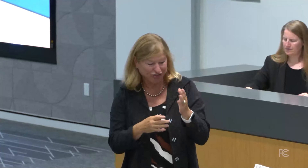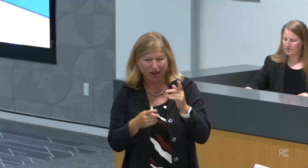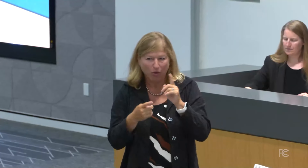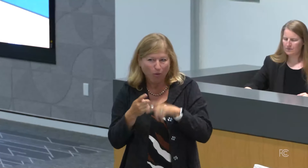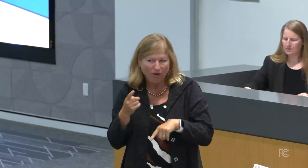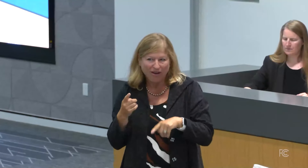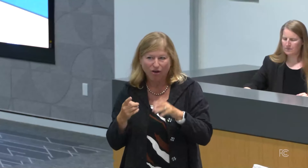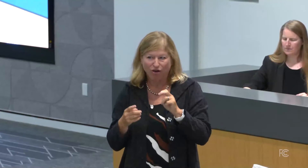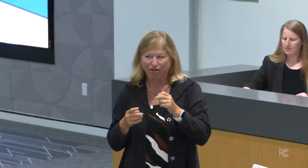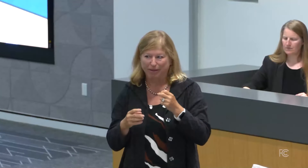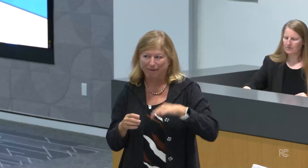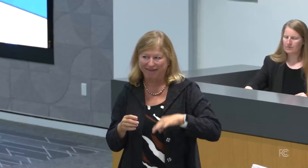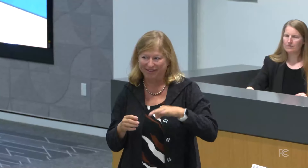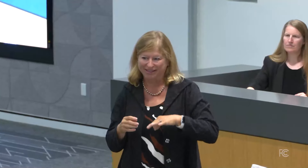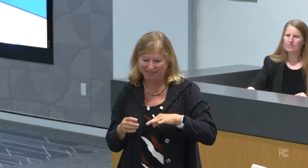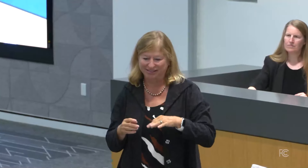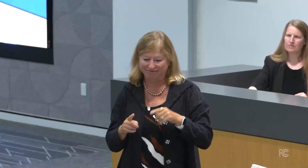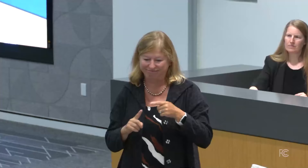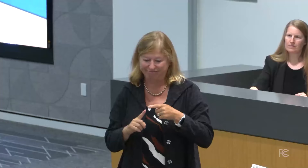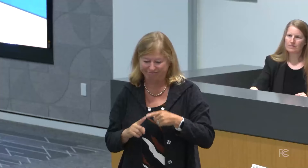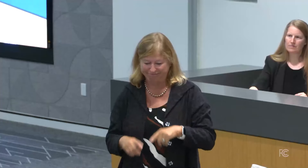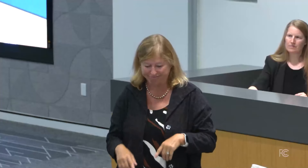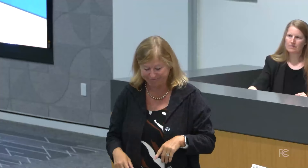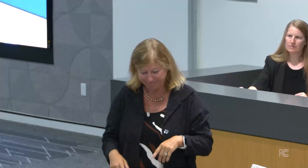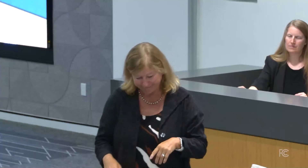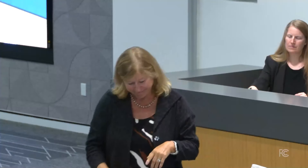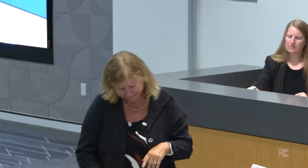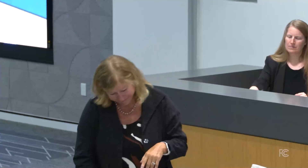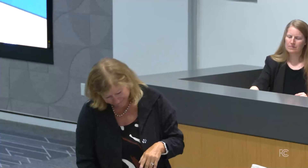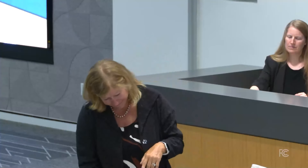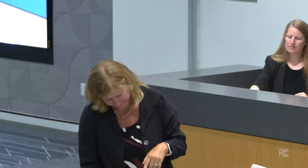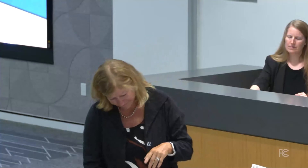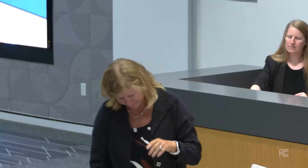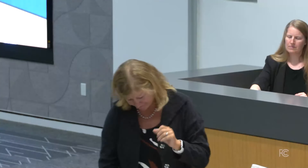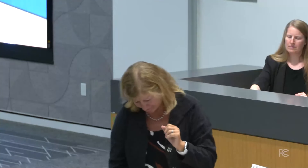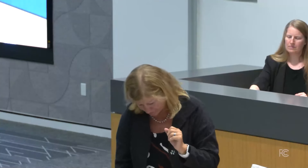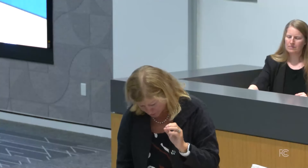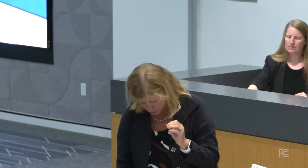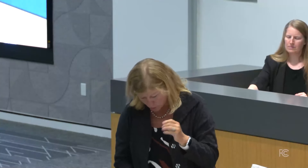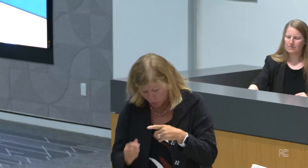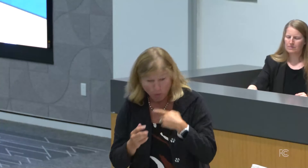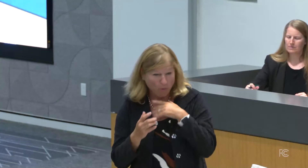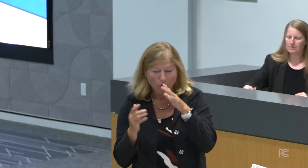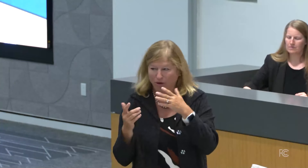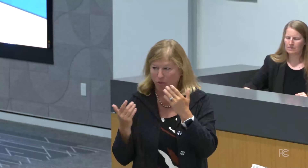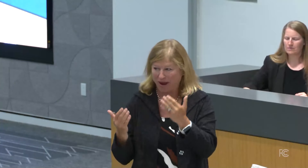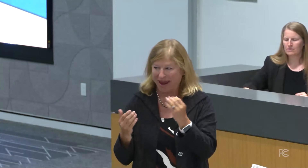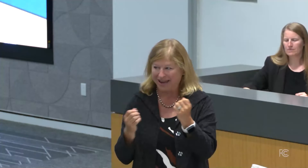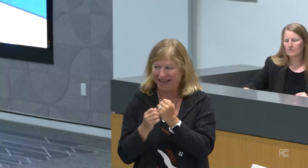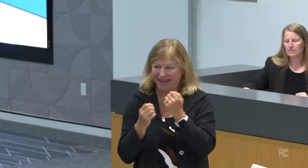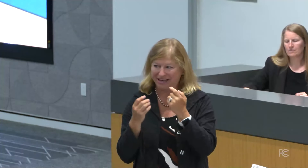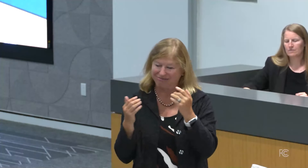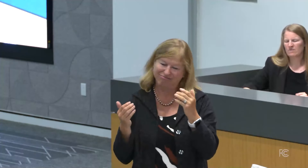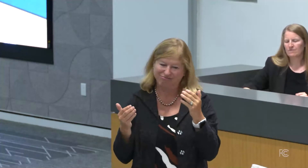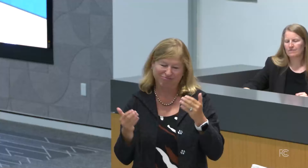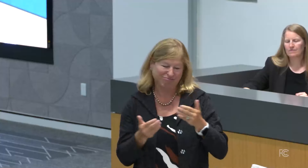SEE IF IF YOU WOULDN'T MIND IF YOU DO PLEASE STAY SEATED BUT IT WOULD BE BENEFICIAL TO MAXIMIZE VISIBILITY WITH THAT WE HAVE HEARD SO MUCH